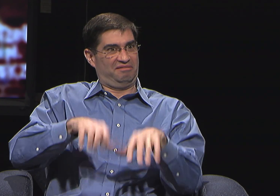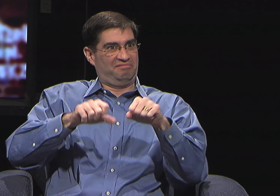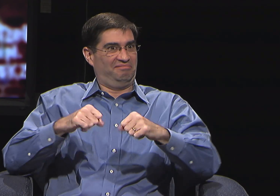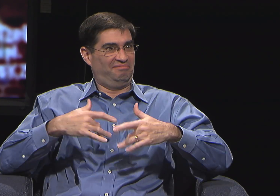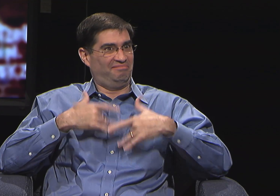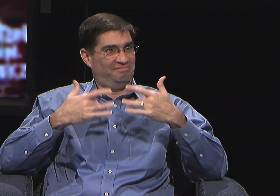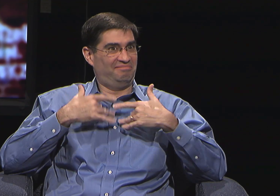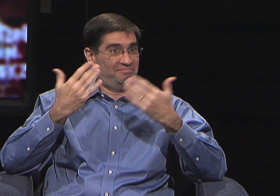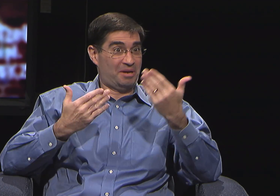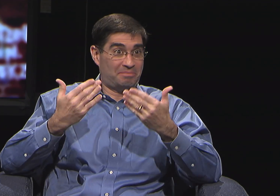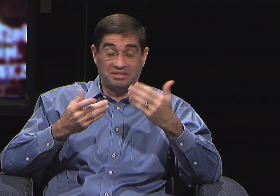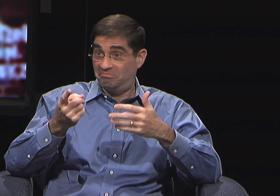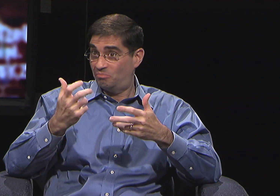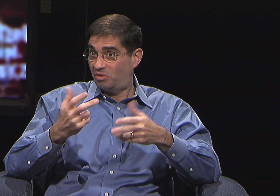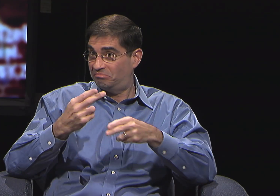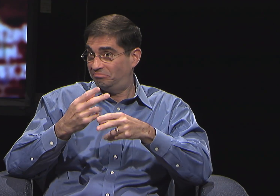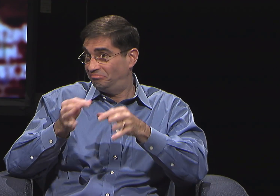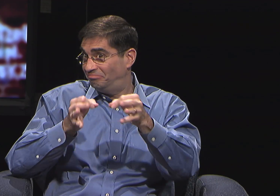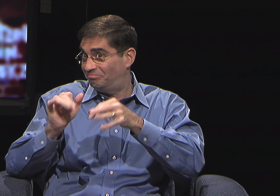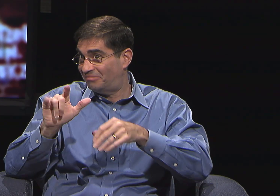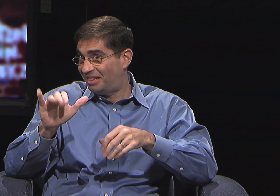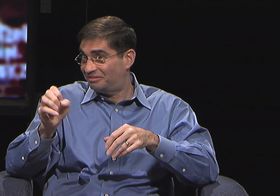Alyce, would you like to talk more about that?